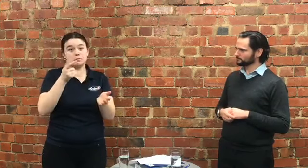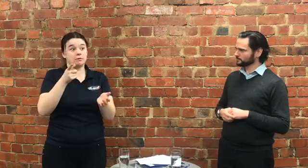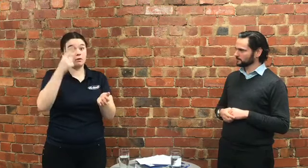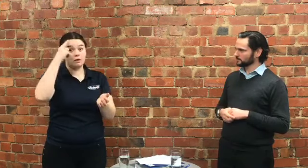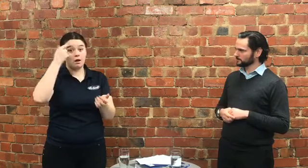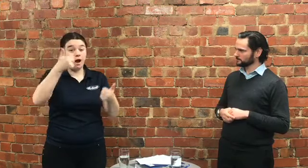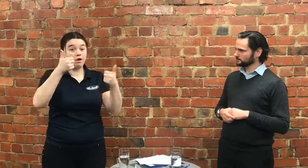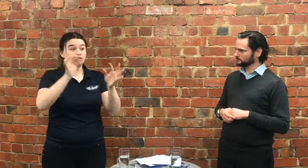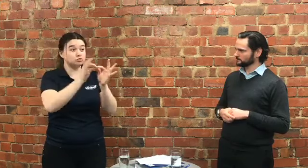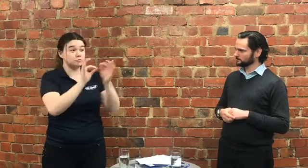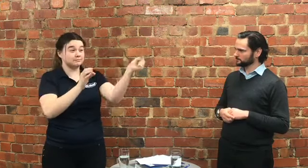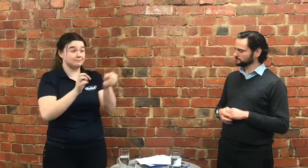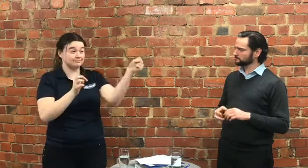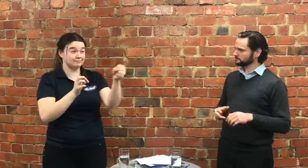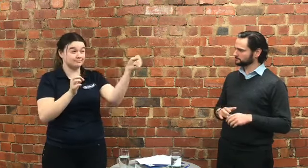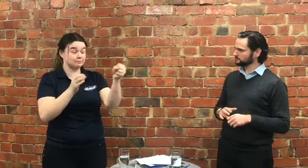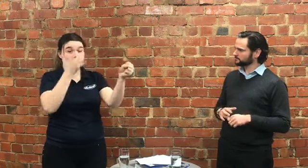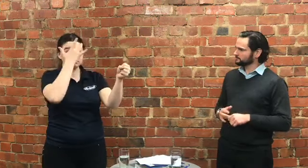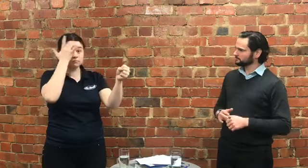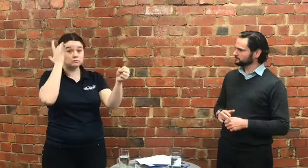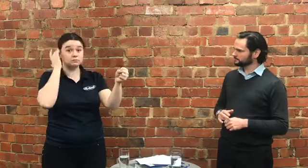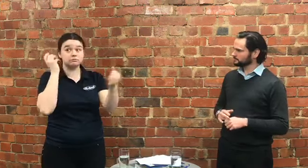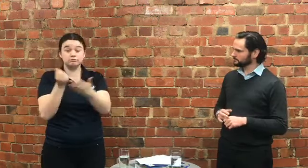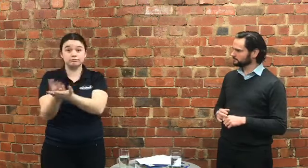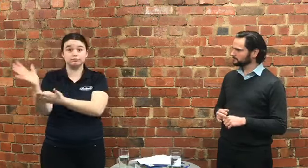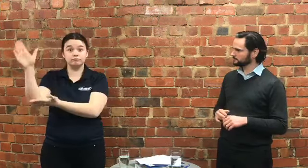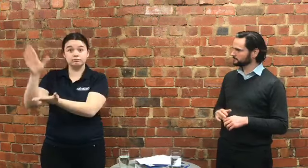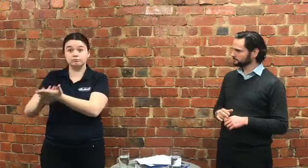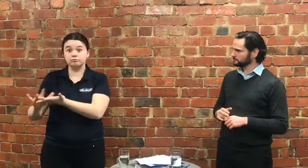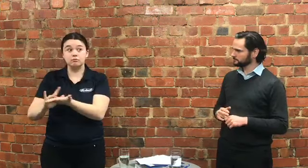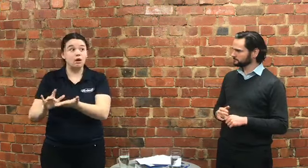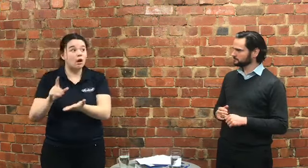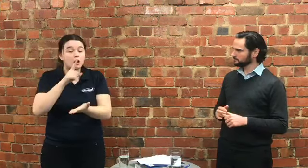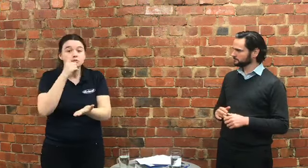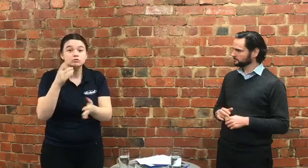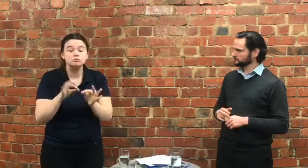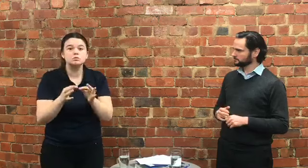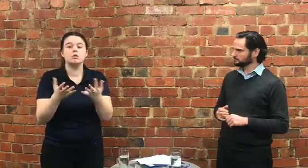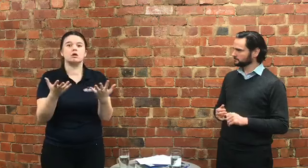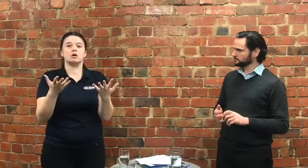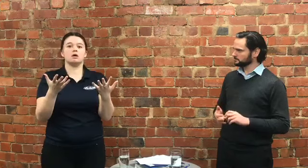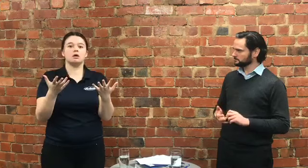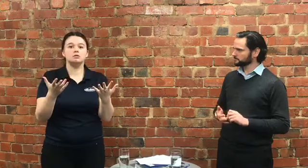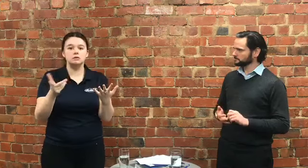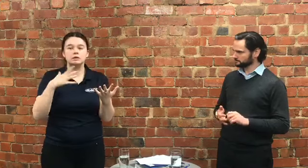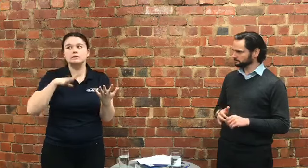I'm really sorry if I'm repeating myself, but it's really important that you're aware